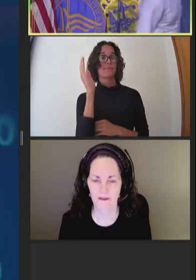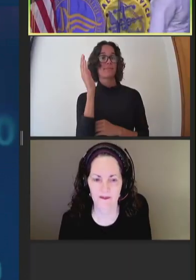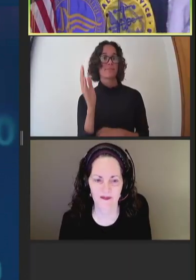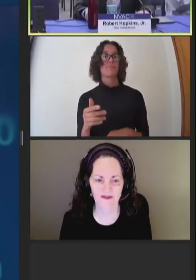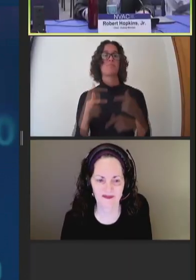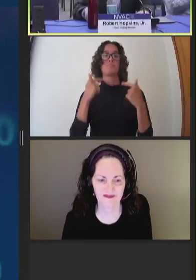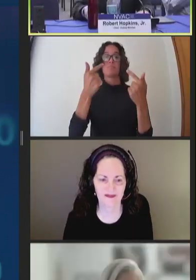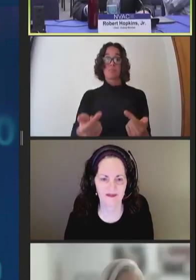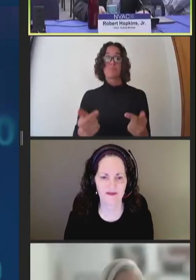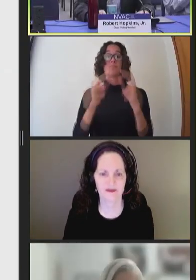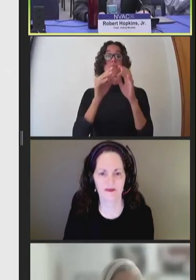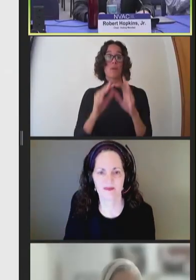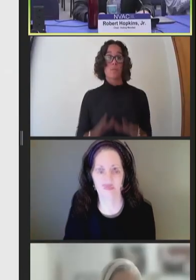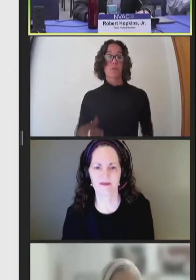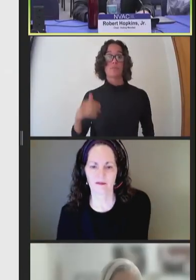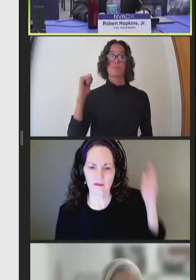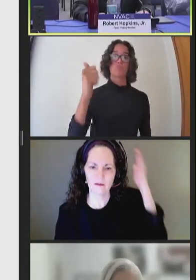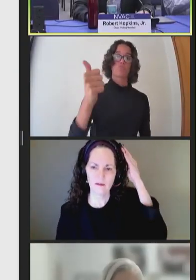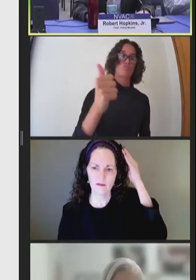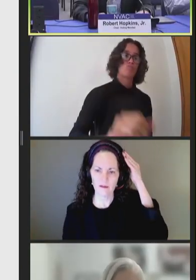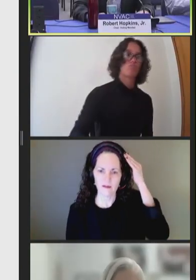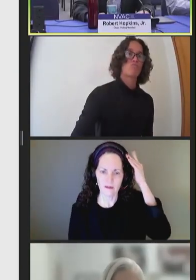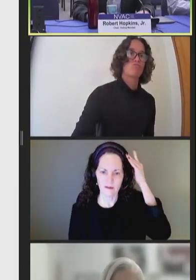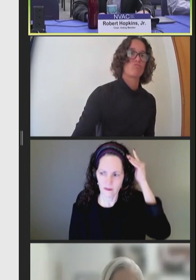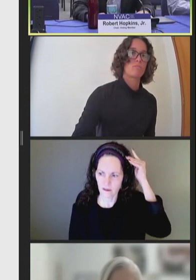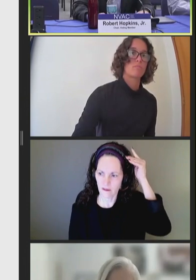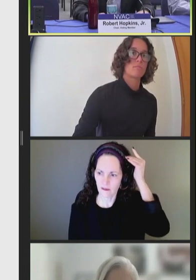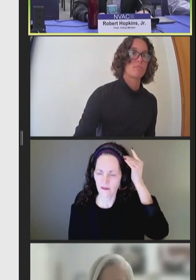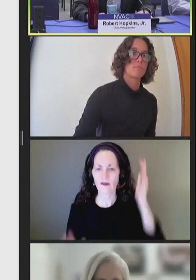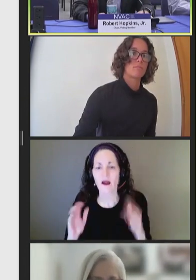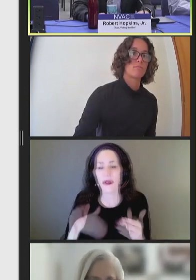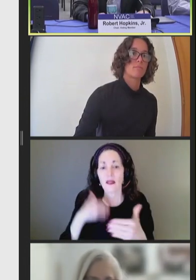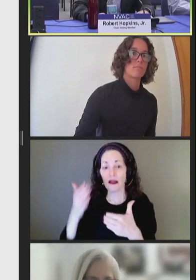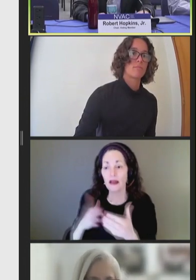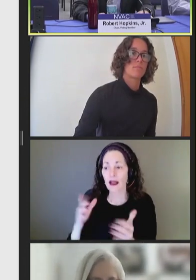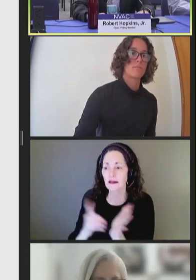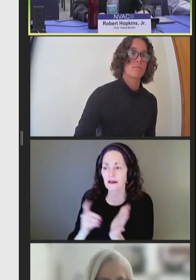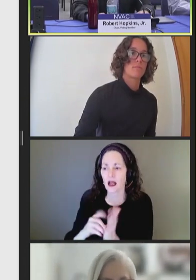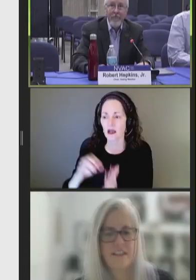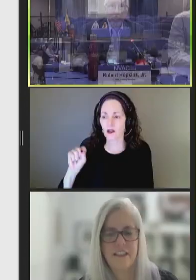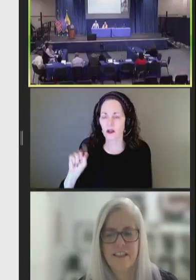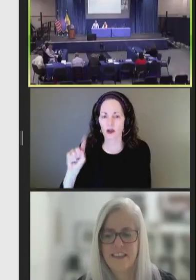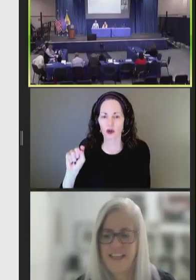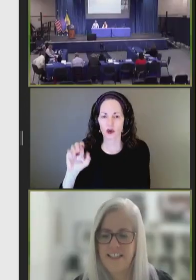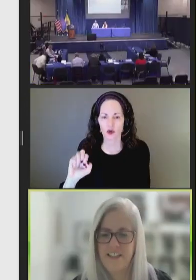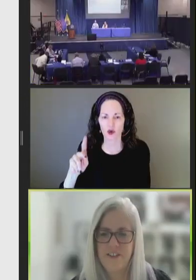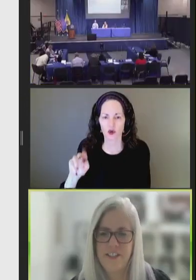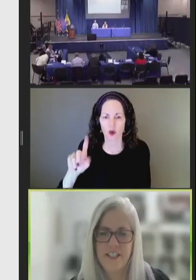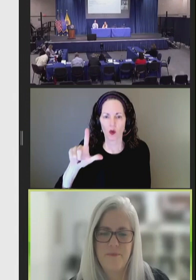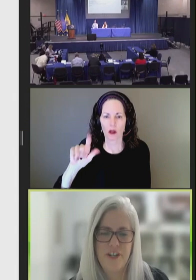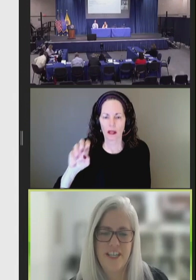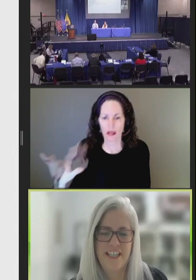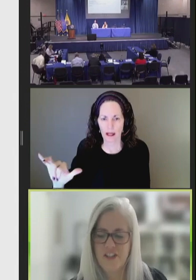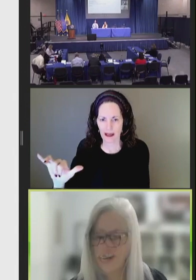CDC. Dr. Stokely, your slides are up. You have the floor. Shannon Stokley: Thank you, and good morning. I'm sorry I